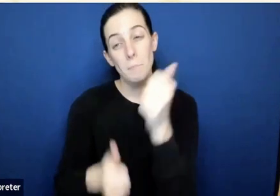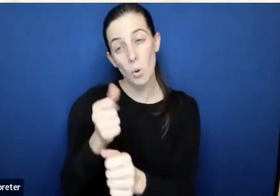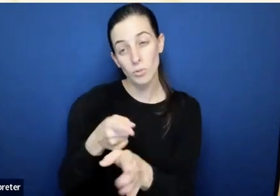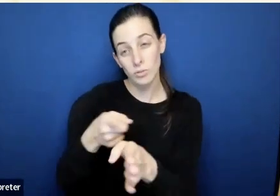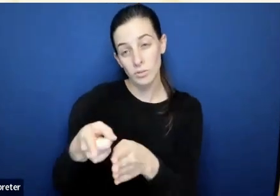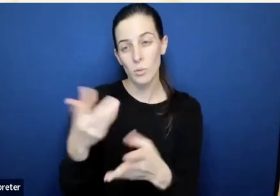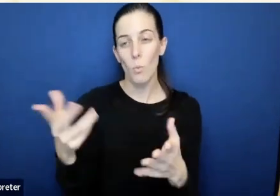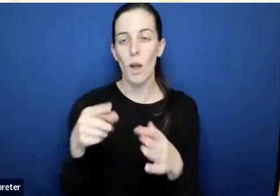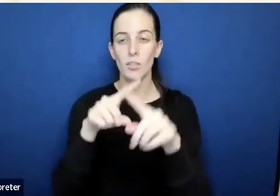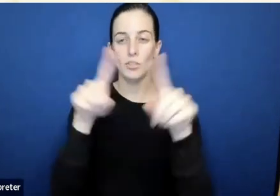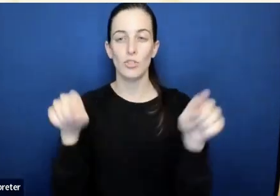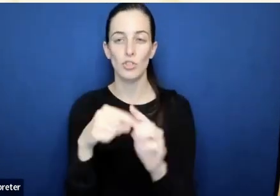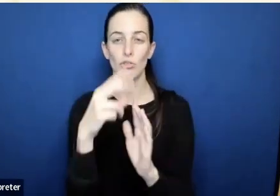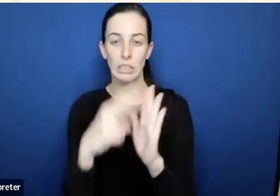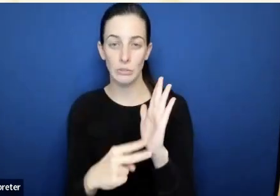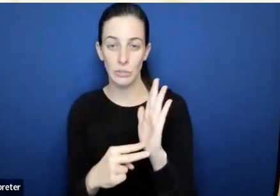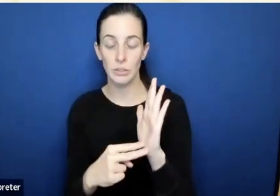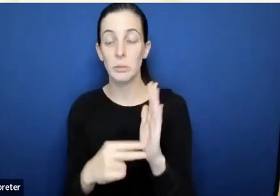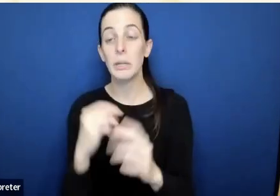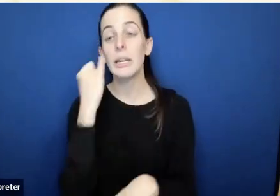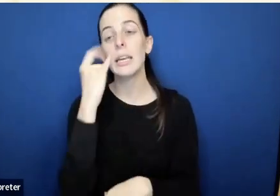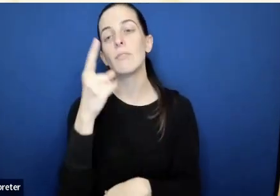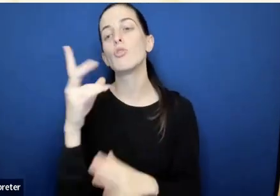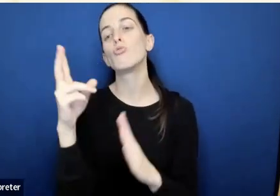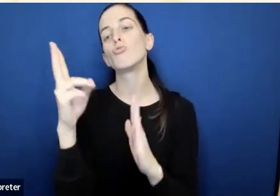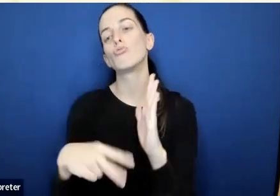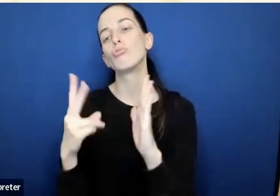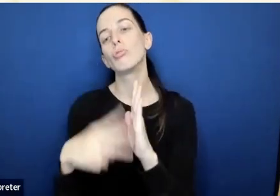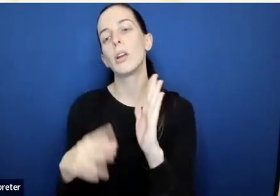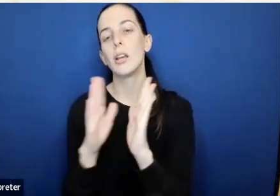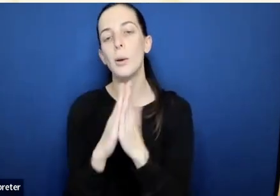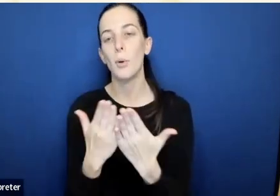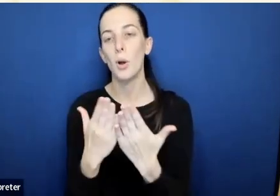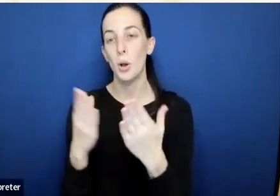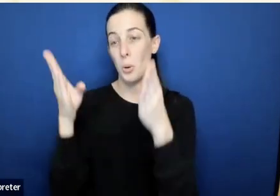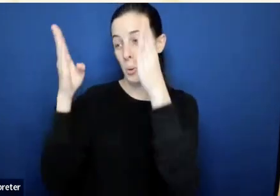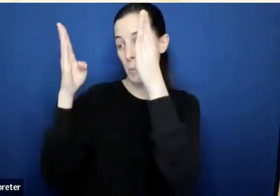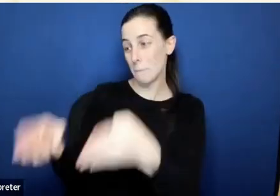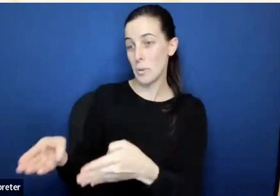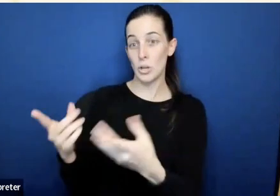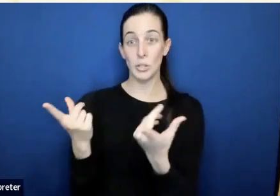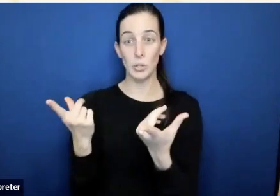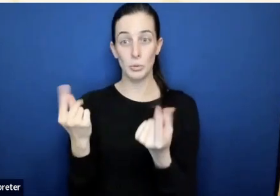Suppose you are reading a storybook and somebody has added little notes to help you understand the story better.